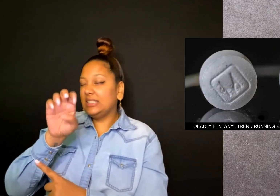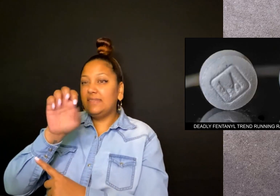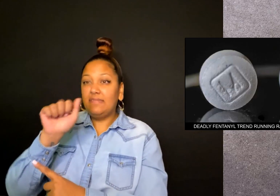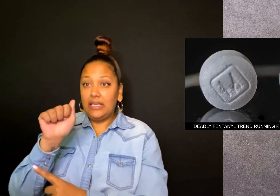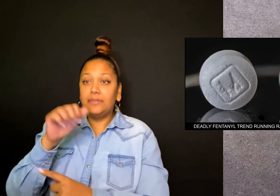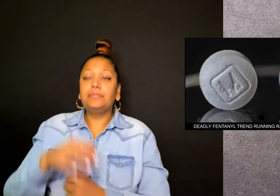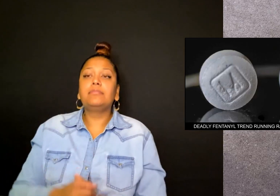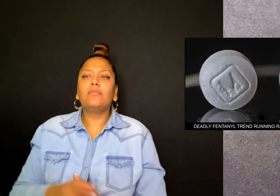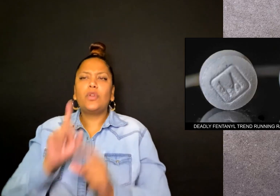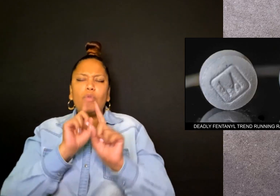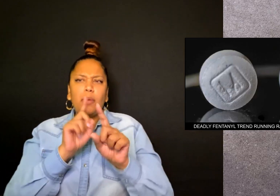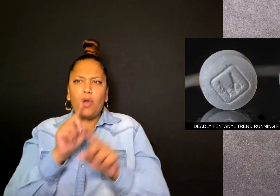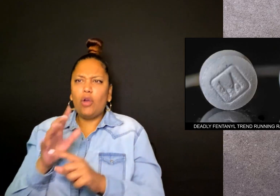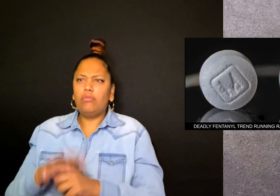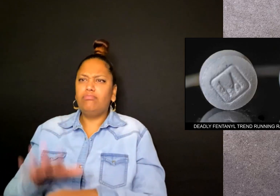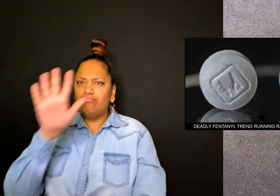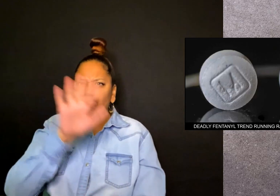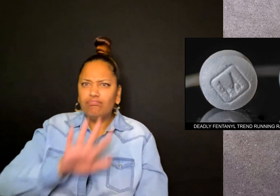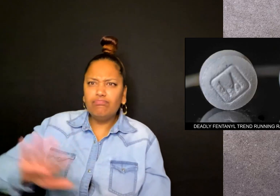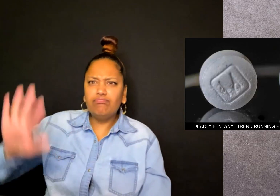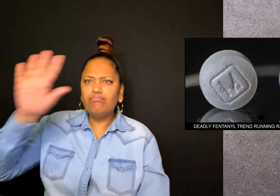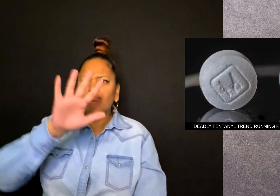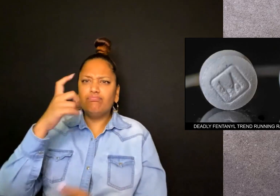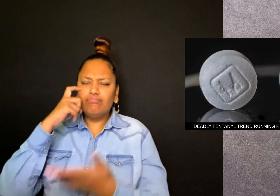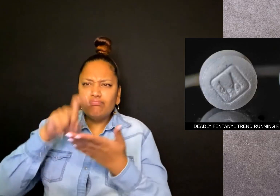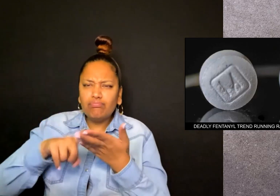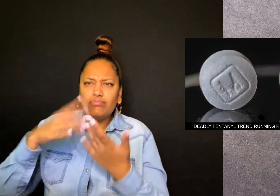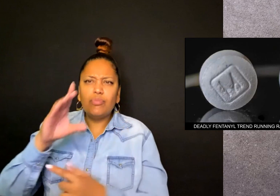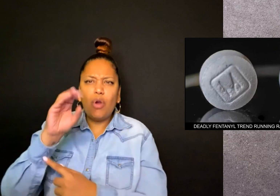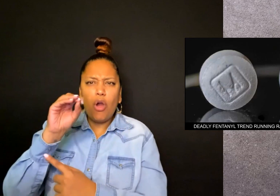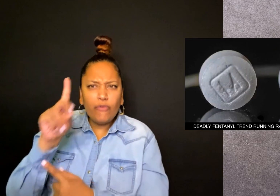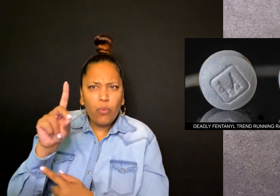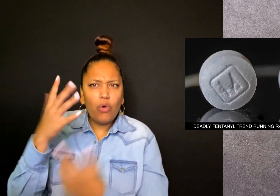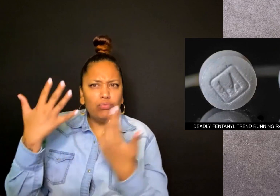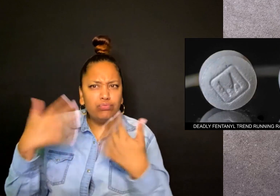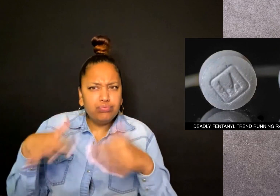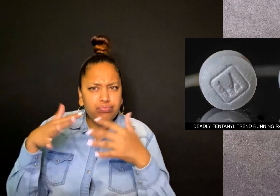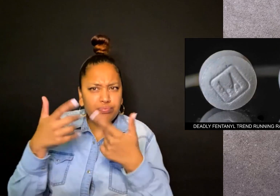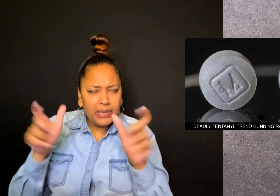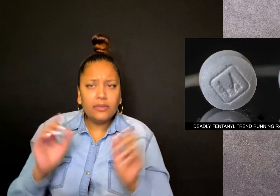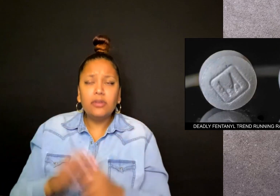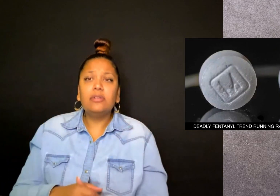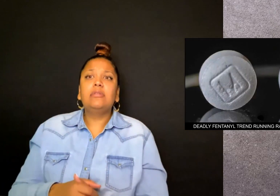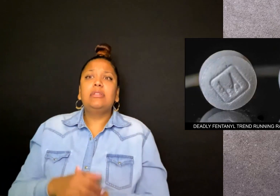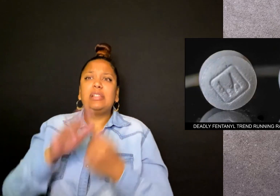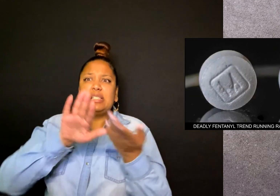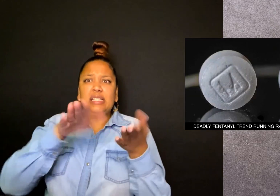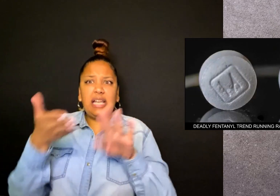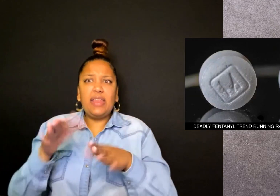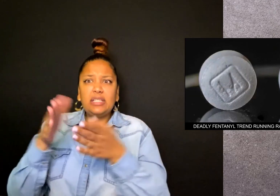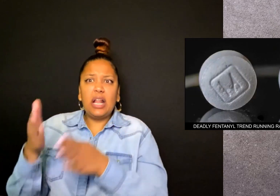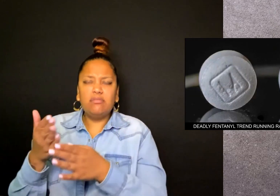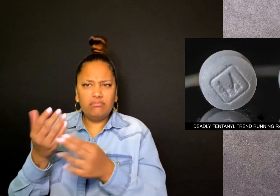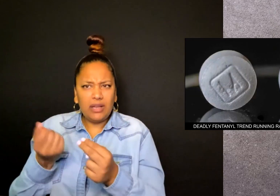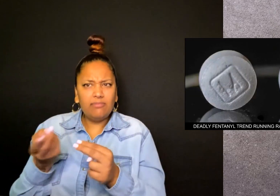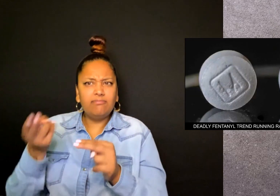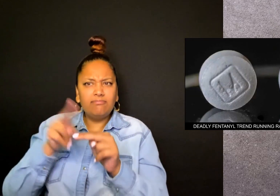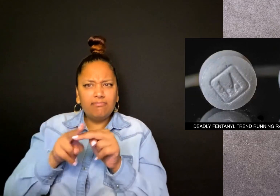the Drug Enforcement Administration DEA is reporting a nationwide spike in mass overdoses